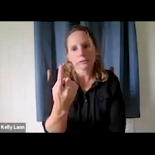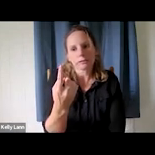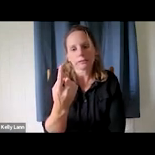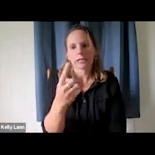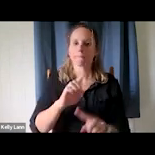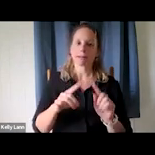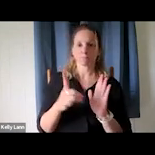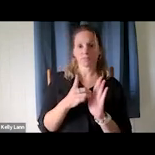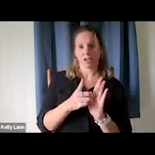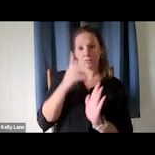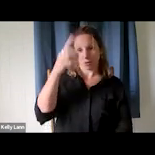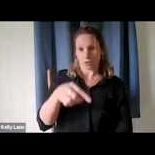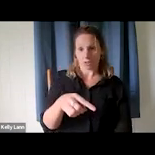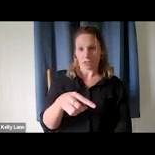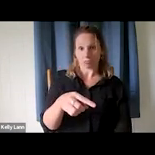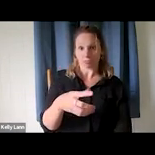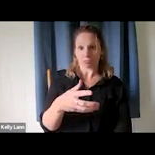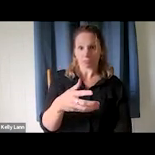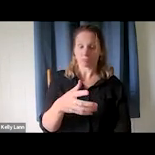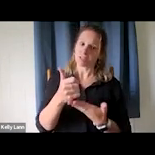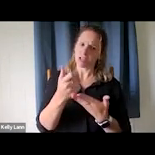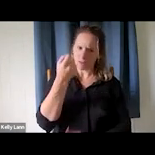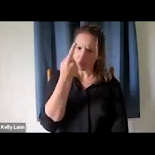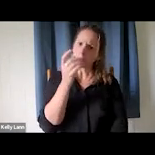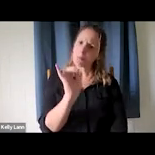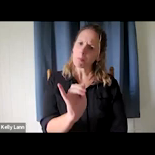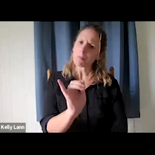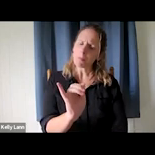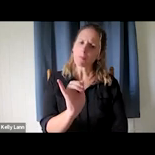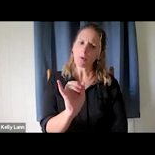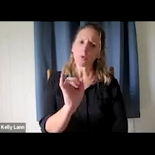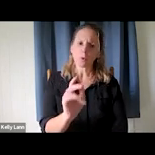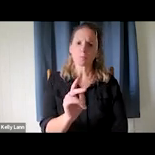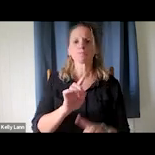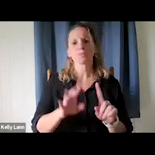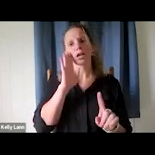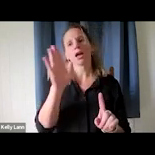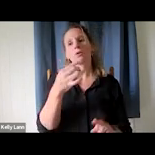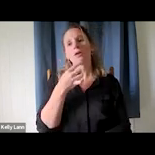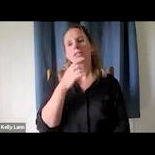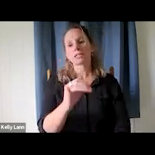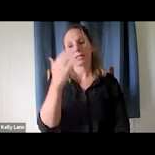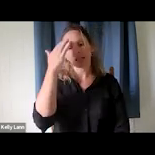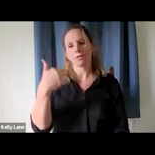that I've created of an MSR really helps us understand that. But I will also say, you know, I have won cases